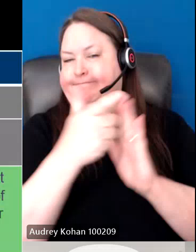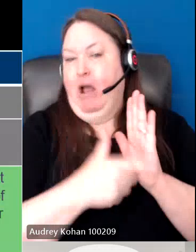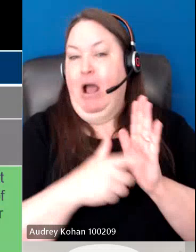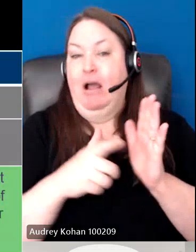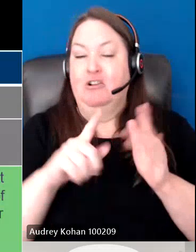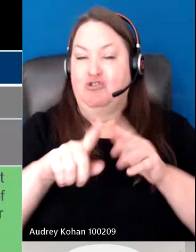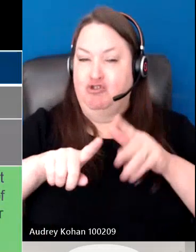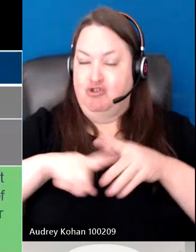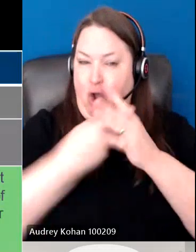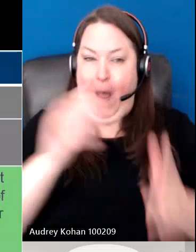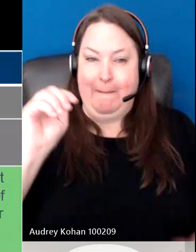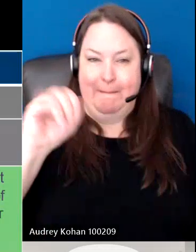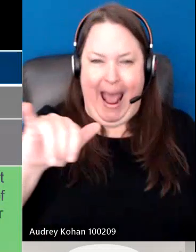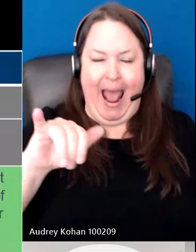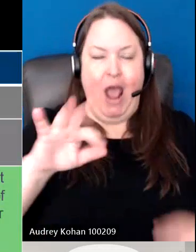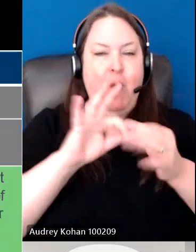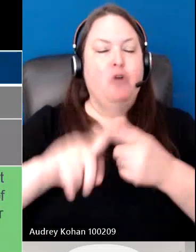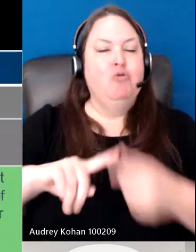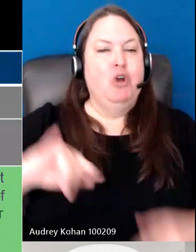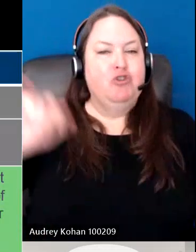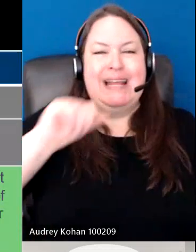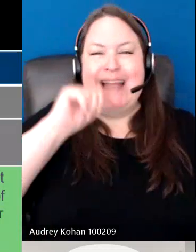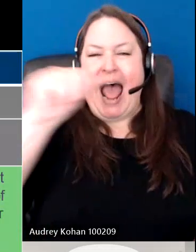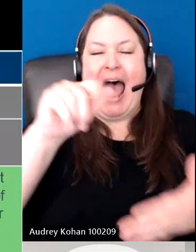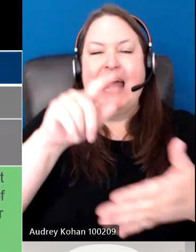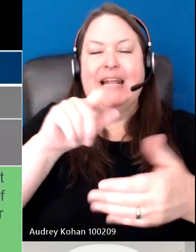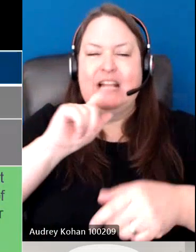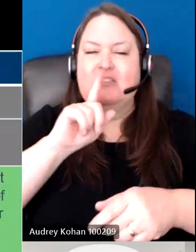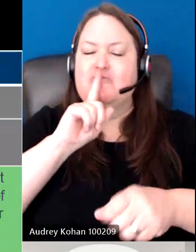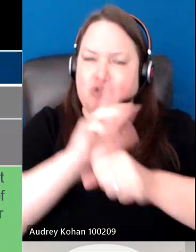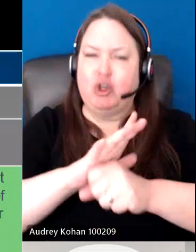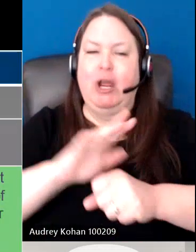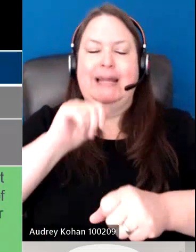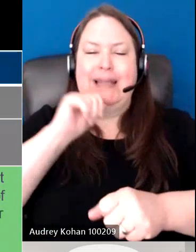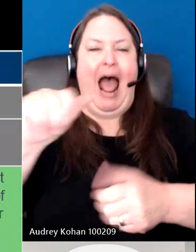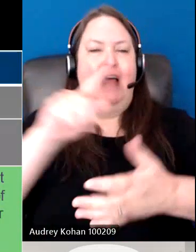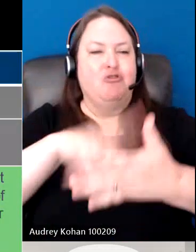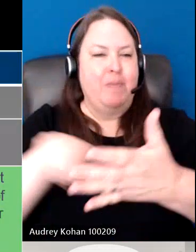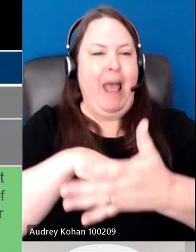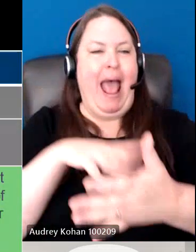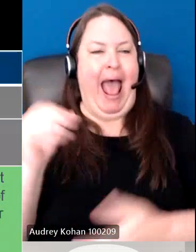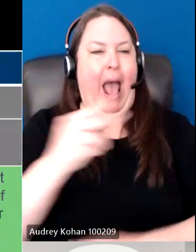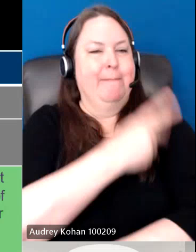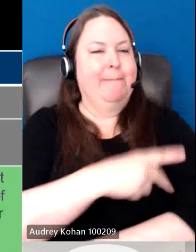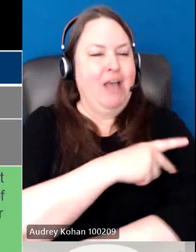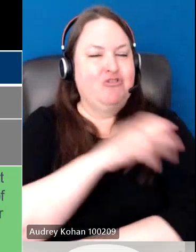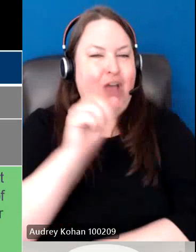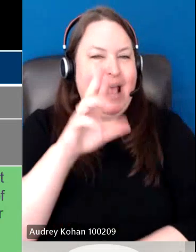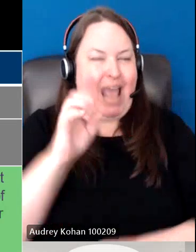ensuring non-discrimination in the use of what HHS calls patient care decision support tools which